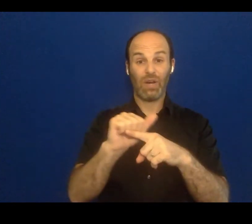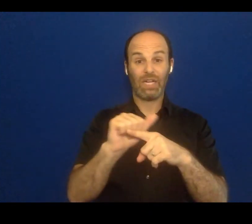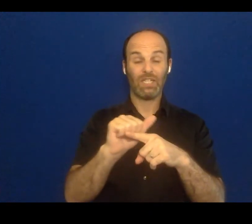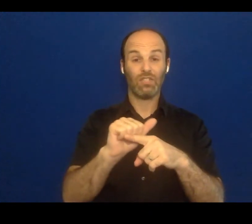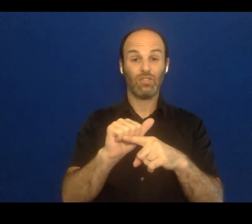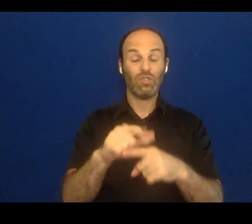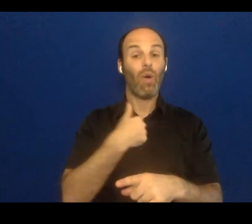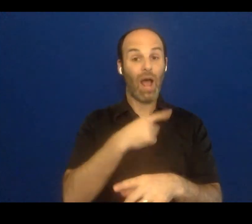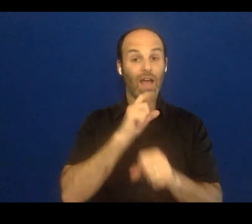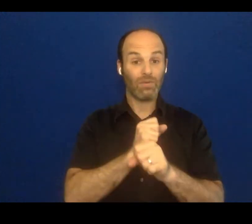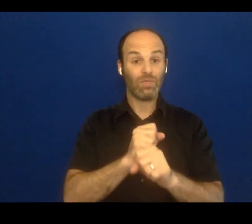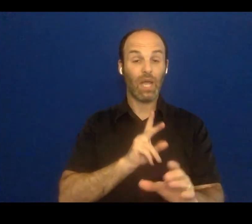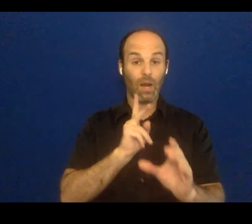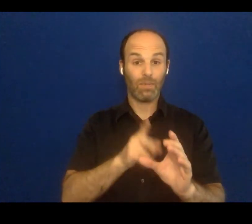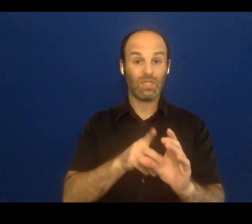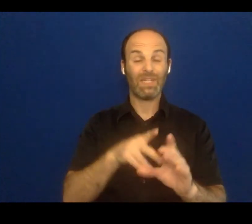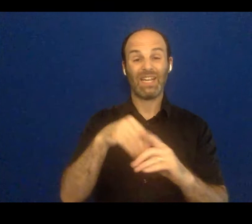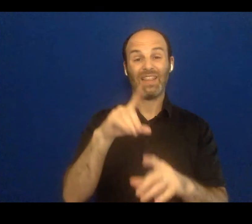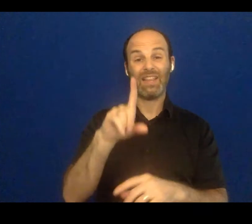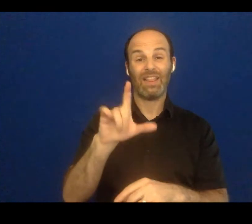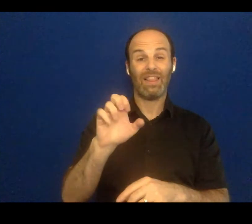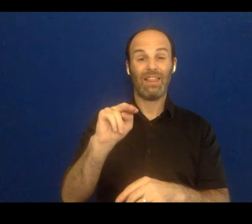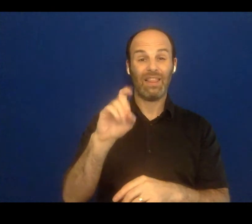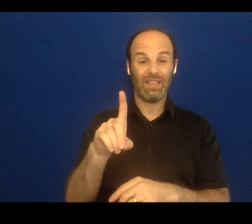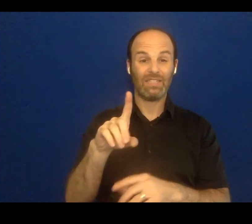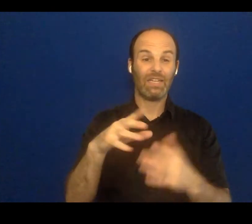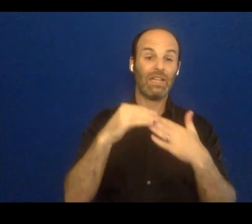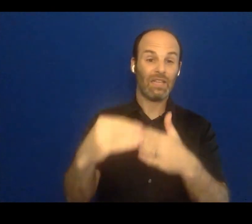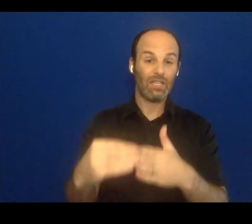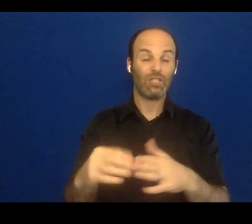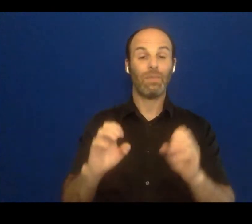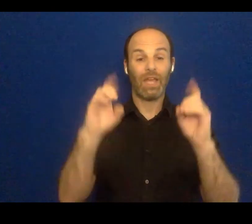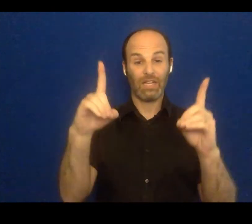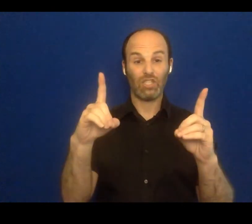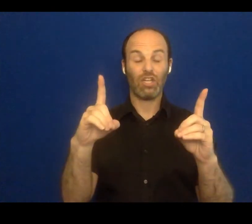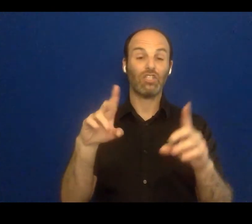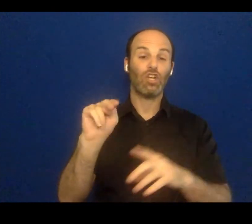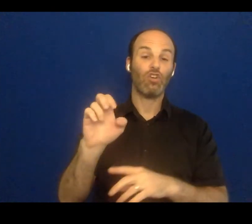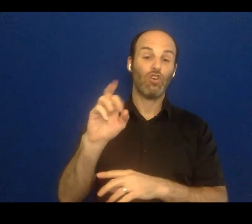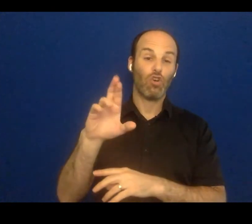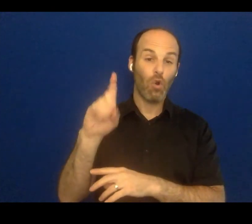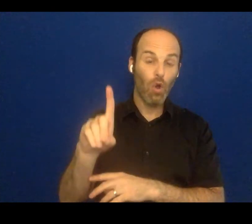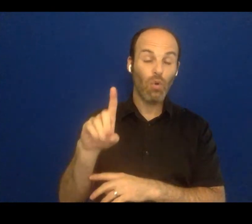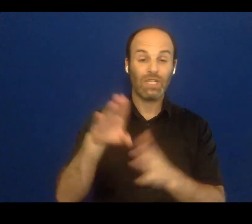PARTICIPANT IN THE LEND LEADERSHIP PROGRAM.